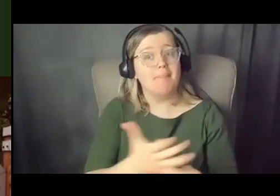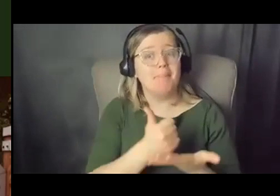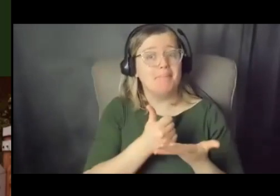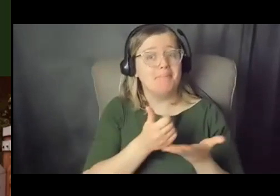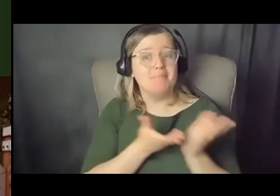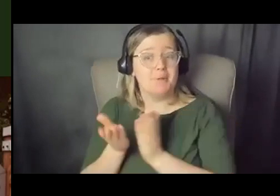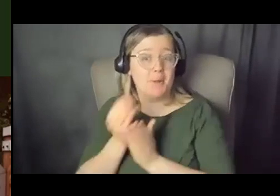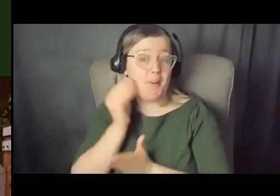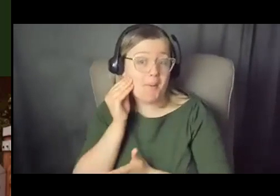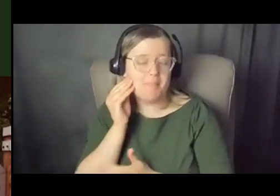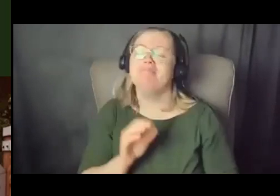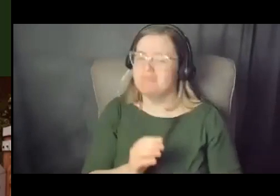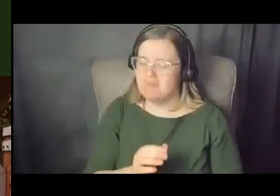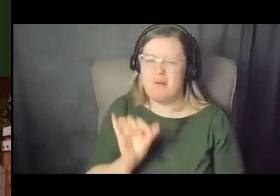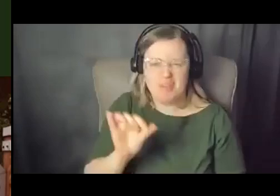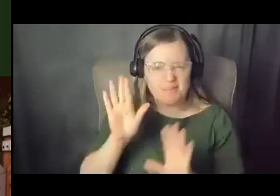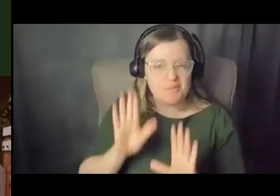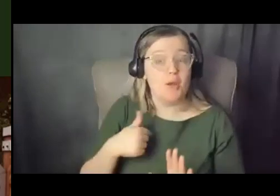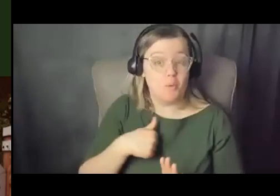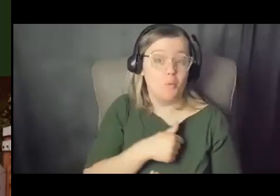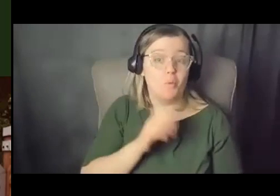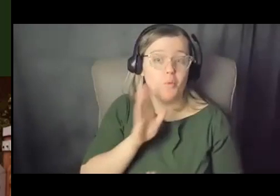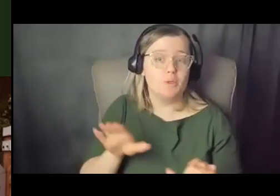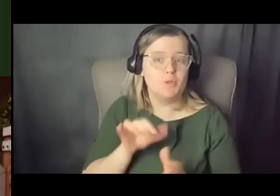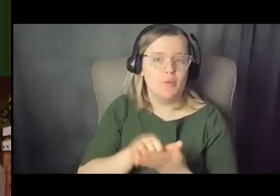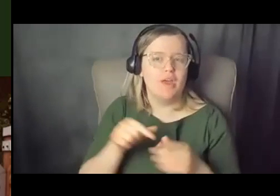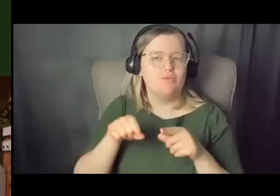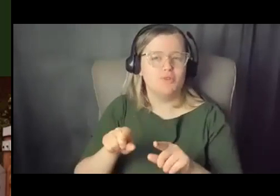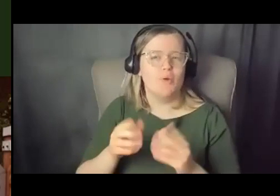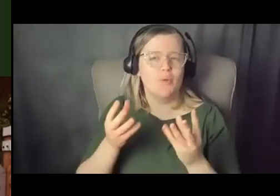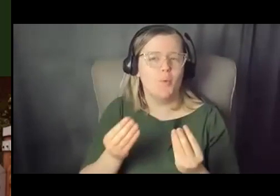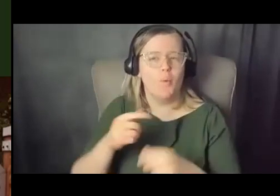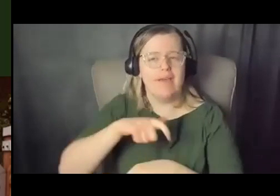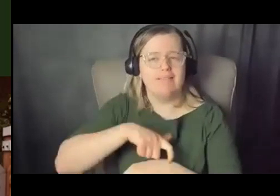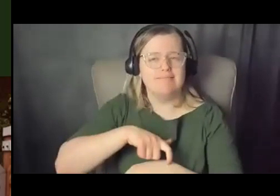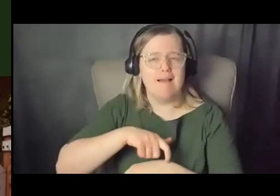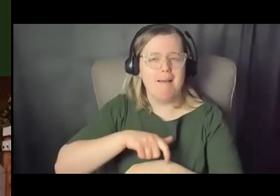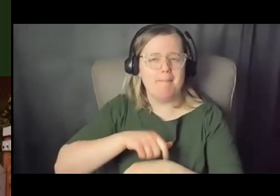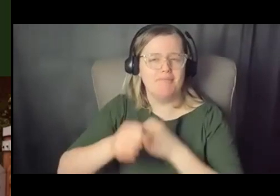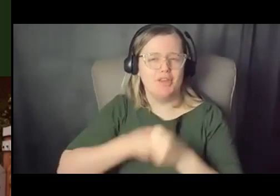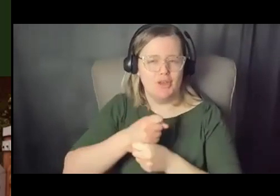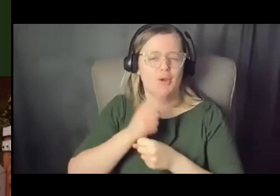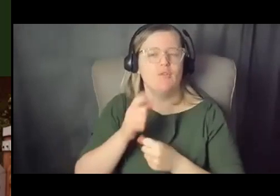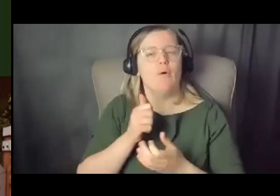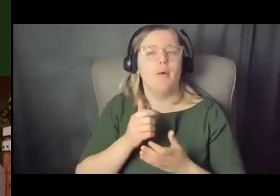So that's another plan that we have, we'll do this during they get season when the plants will transplant better, but it's a